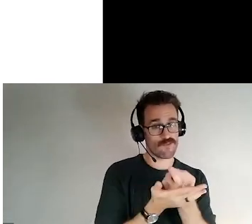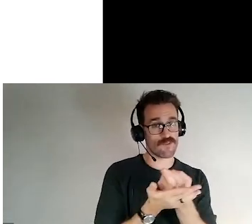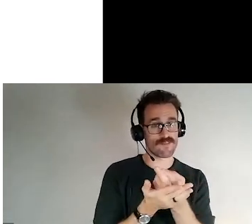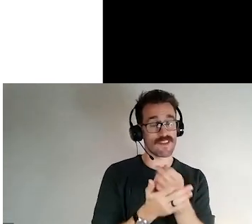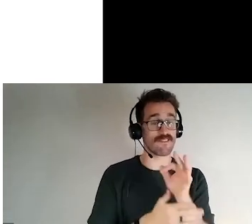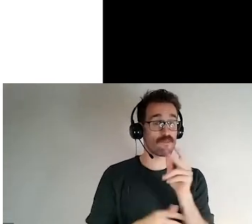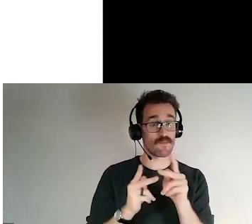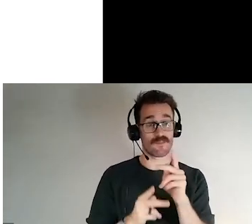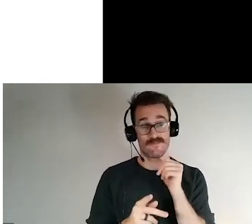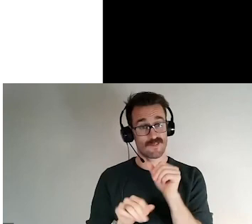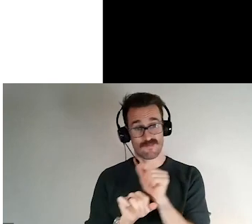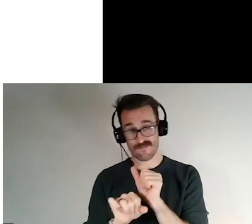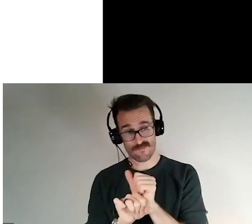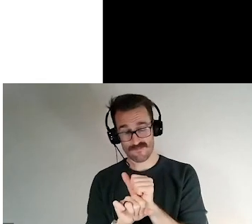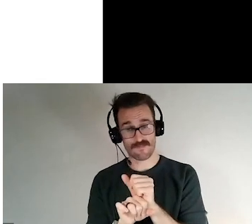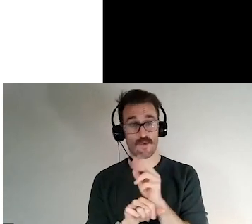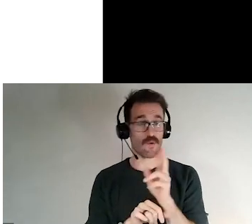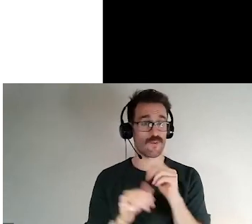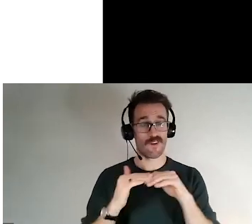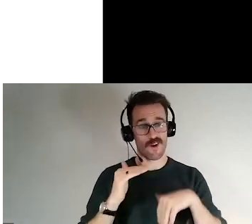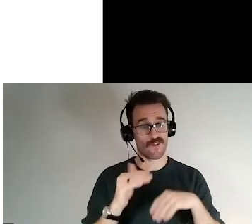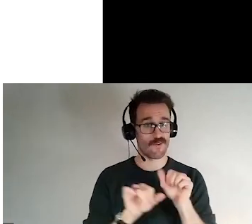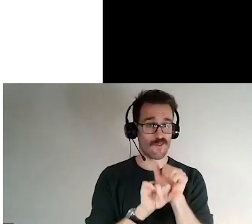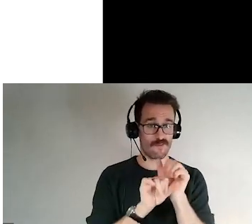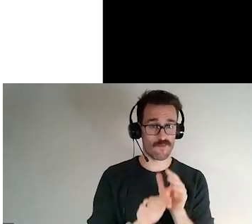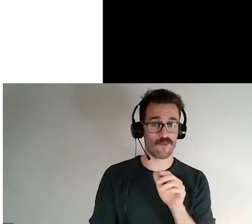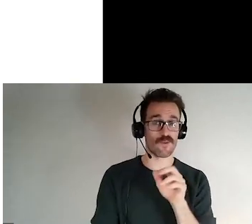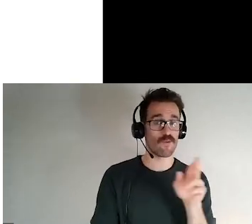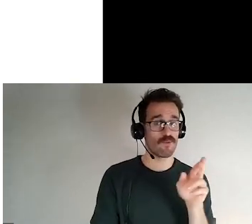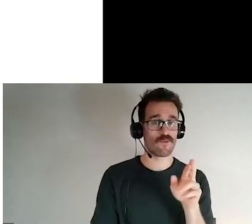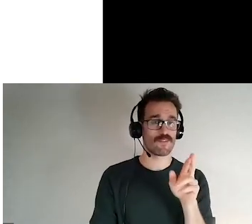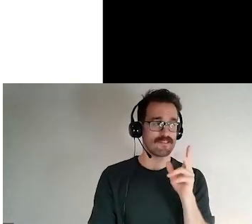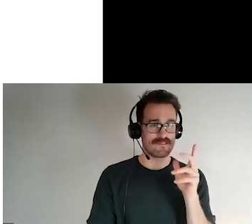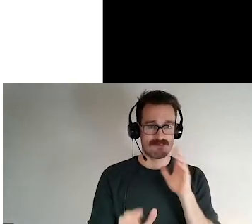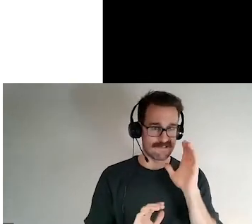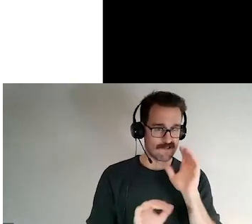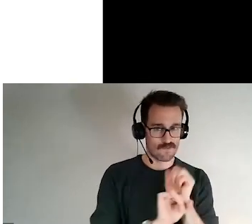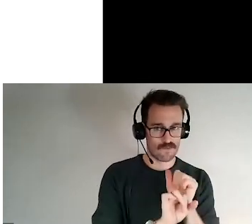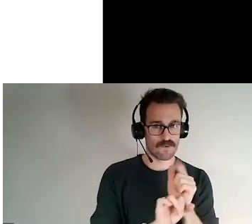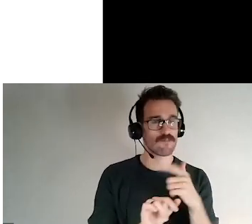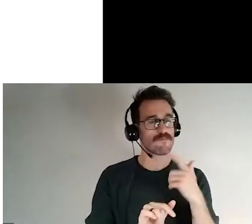employed. And this will include information about regional and federal resources with regard to